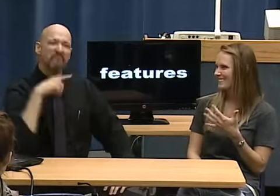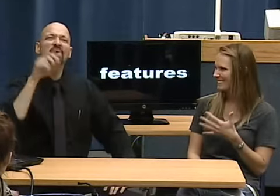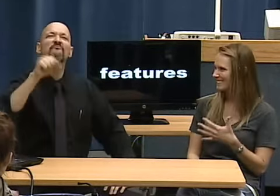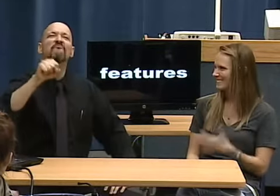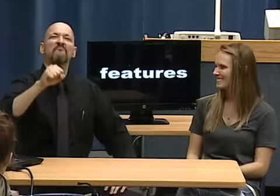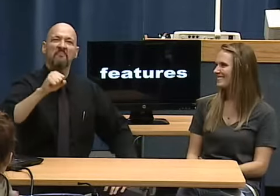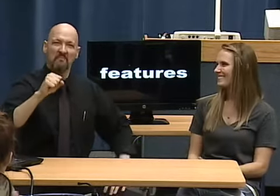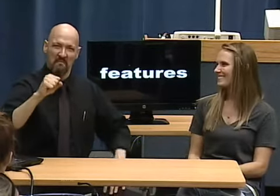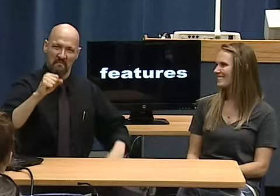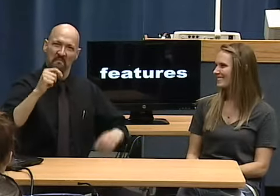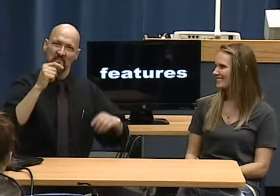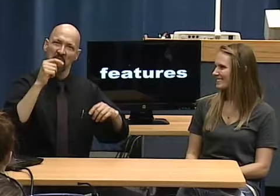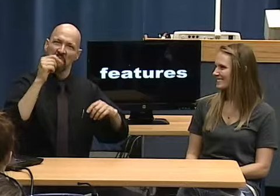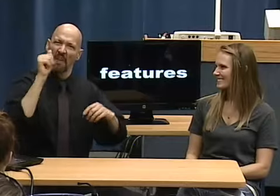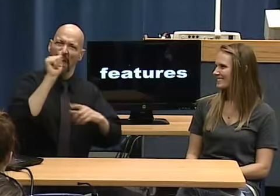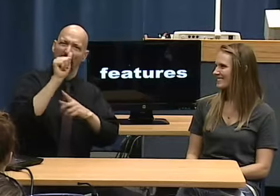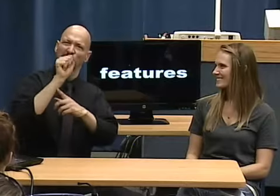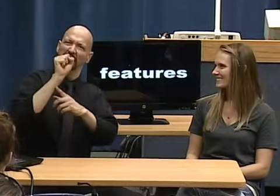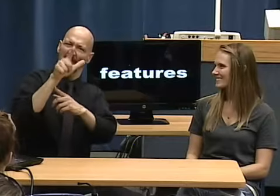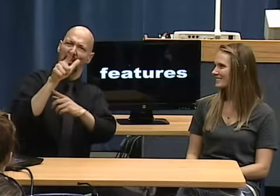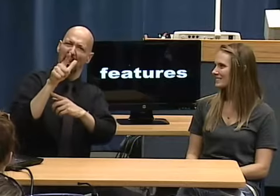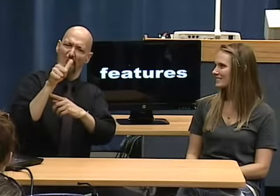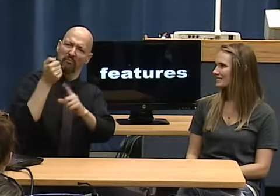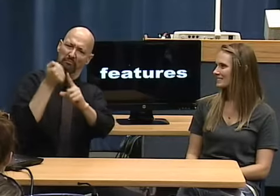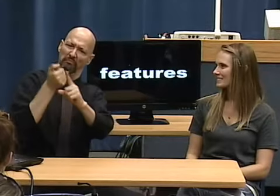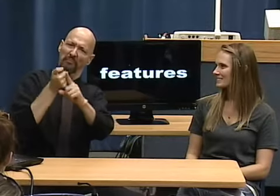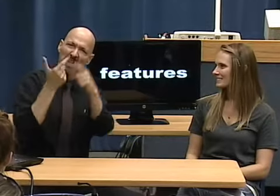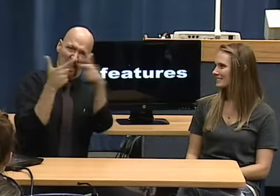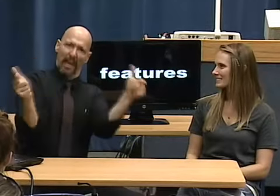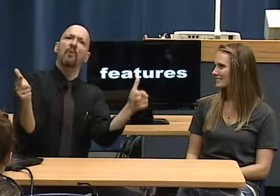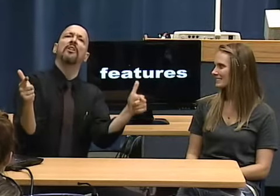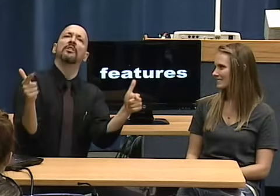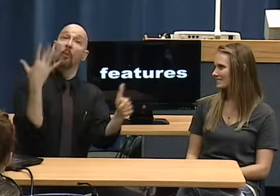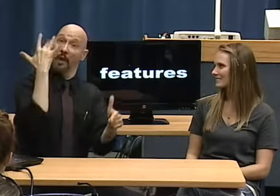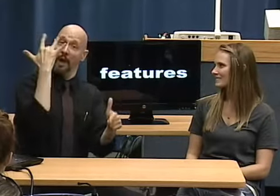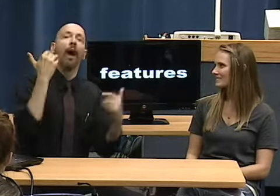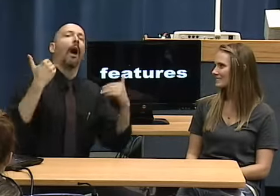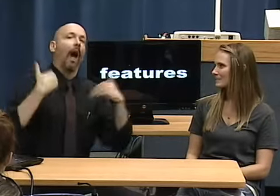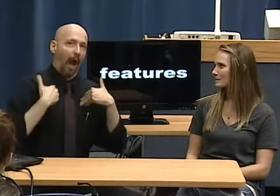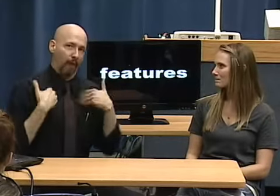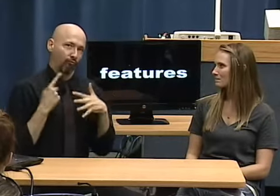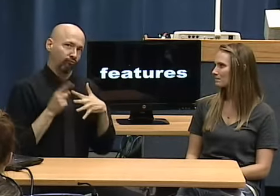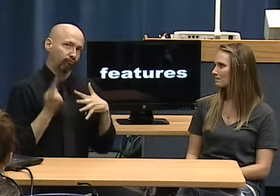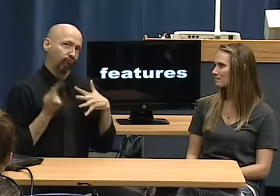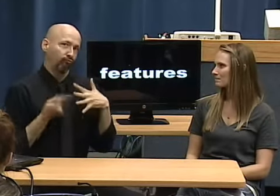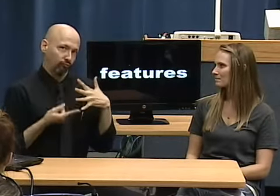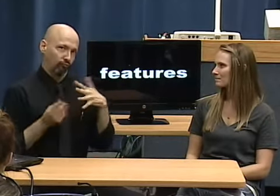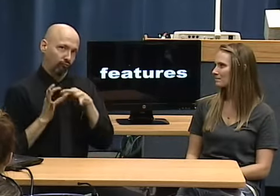Yes! ASL is, itself, a language! Why? It has the features